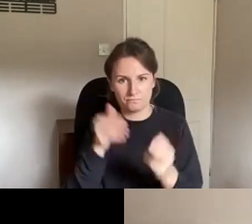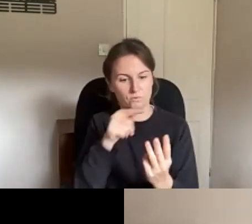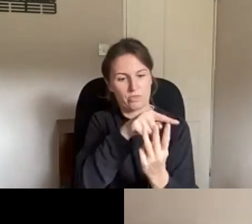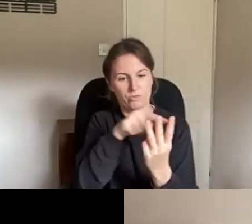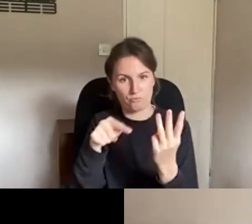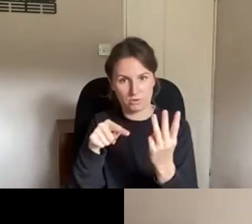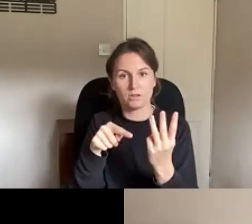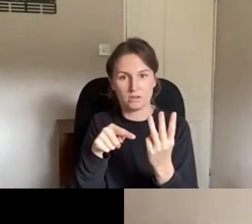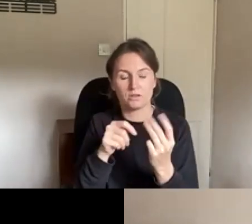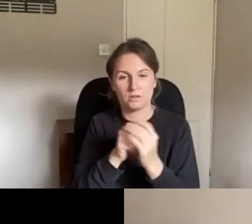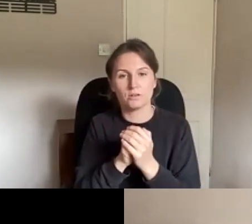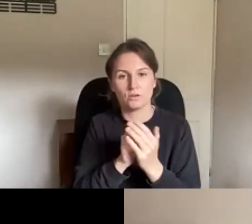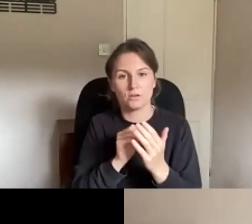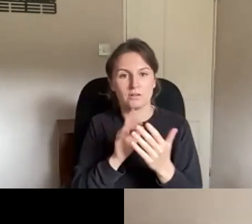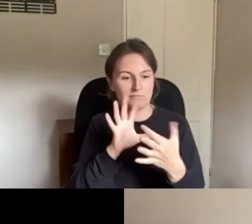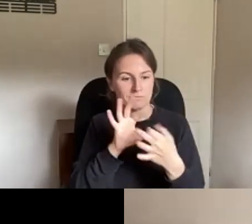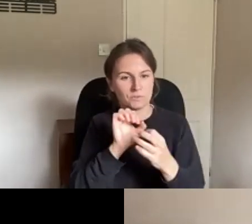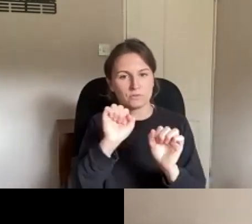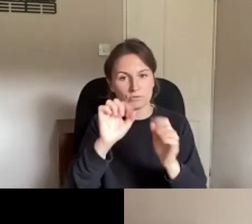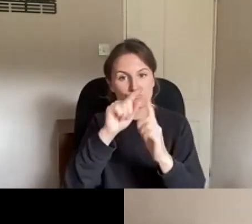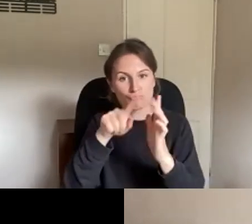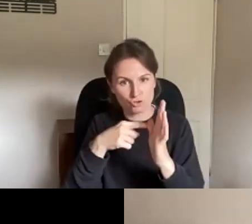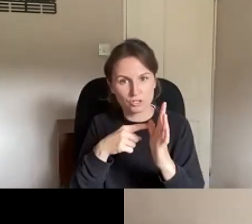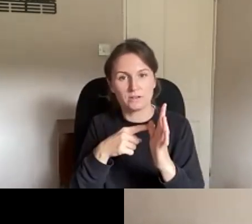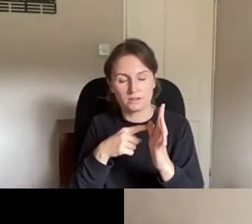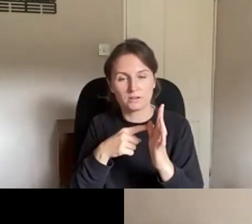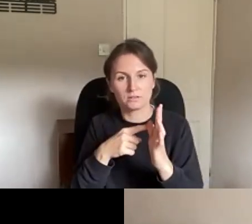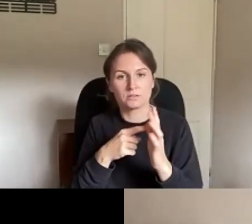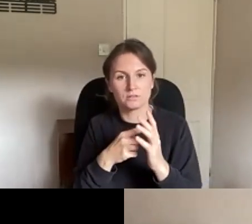for the information when scoring the entries.